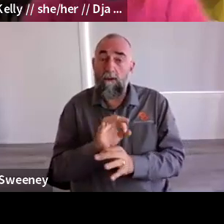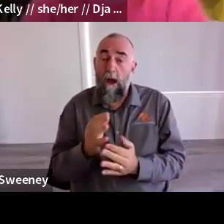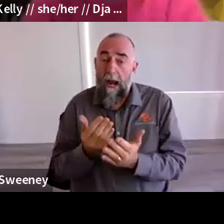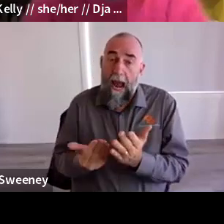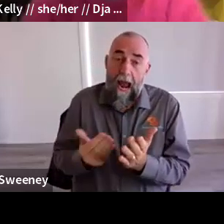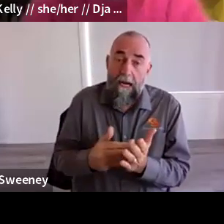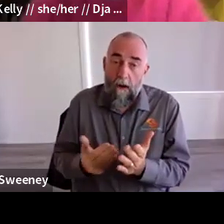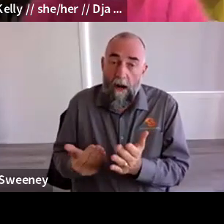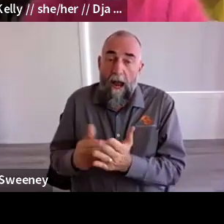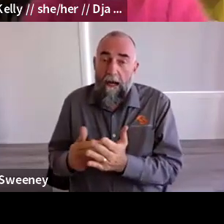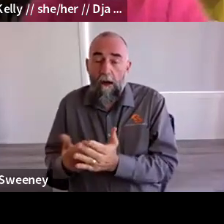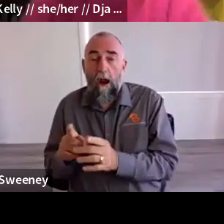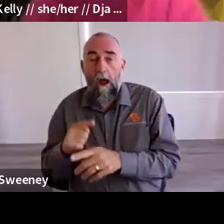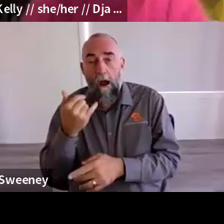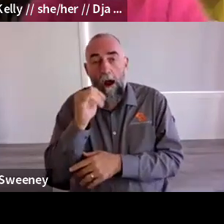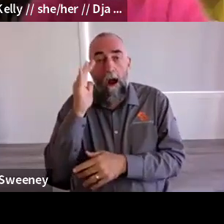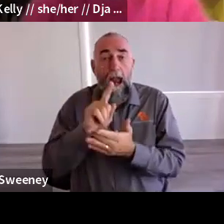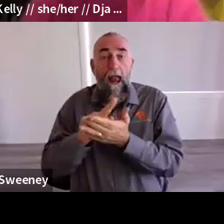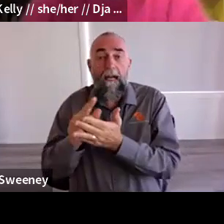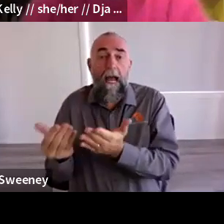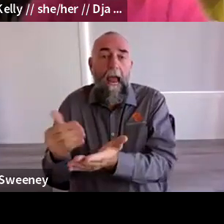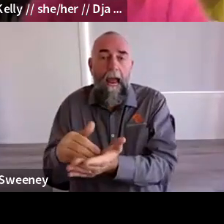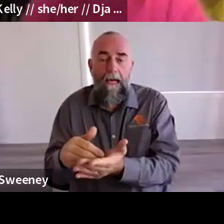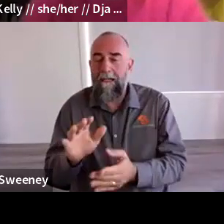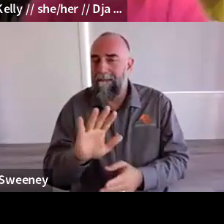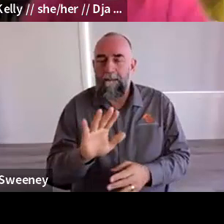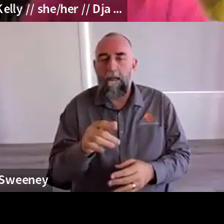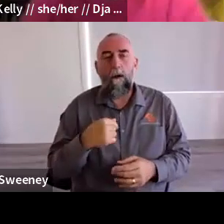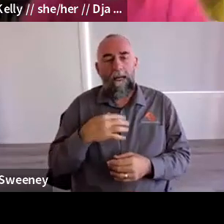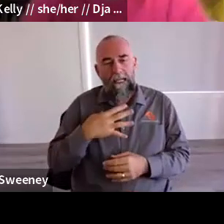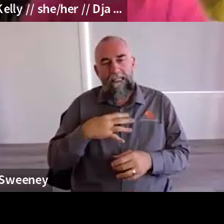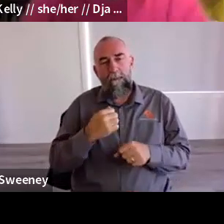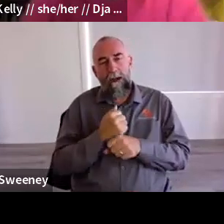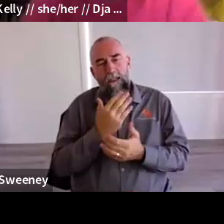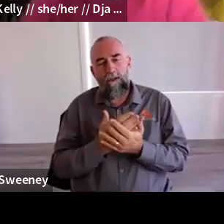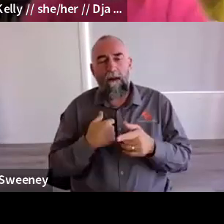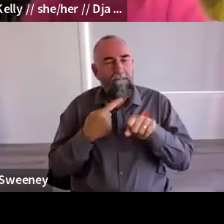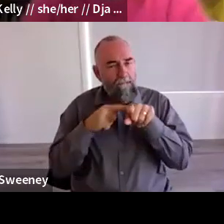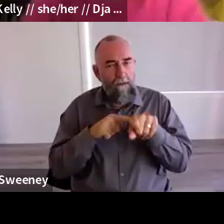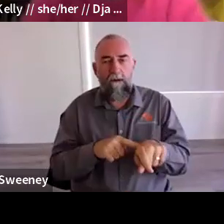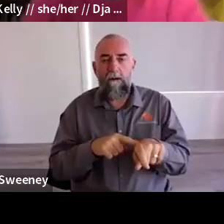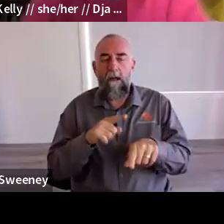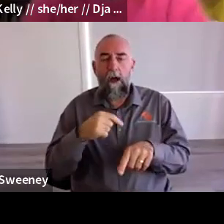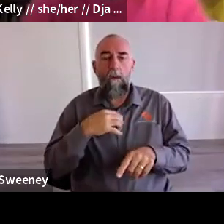write it into our corporate plan? In terms of staff welfare, like the